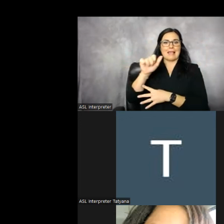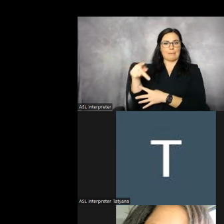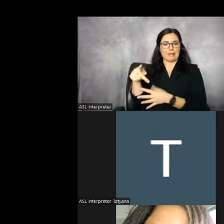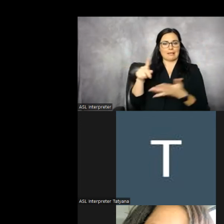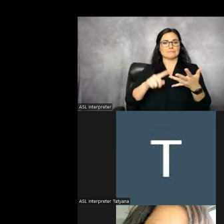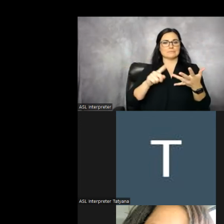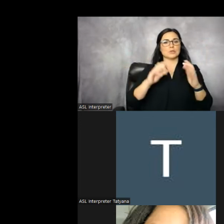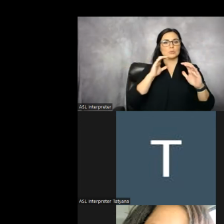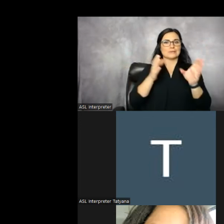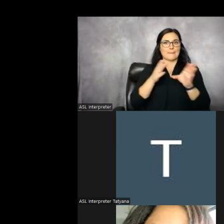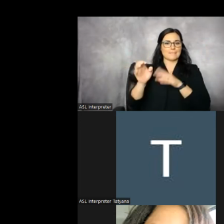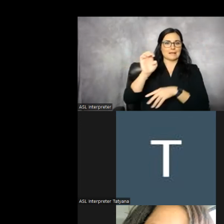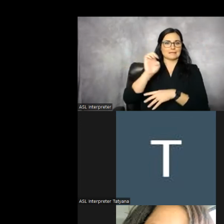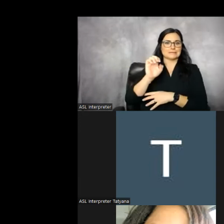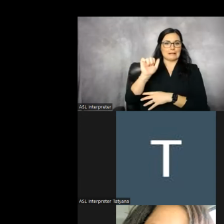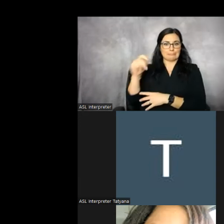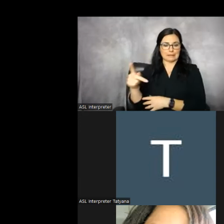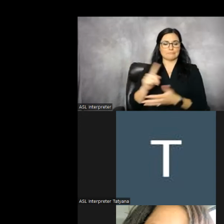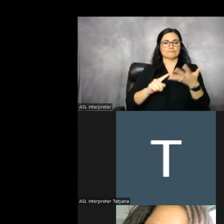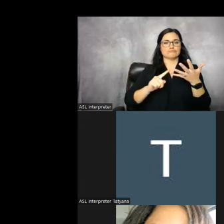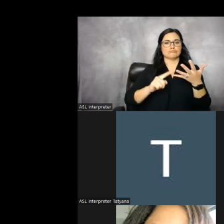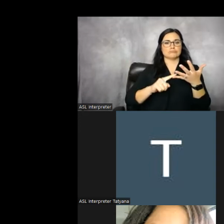And then at the end we'll go over three "EEAAPs"